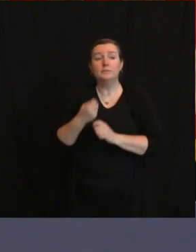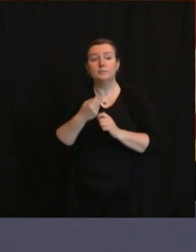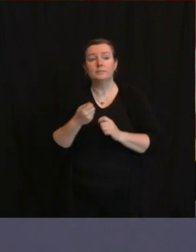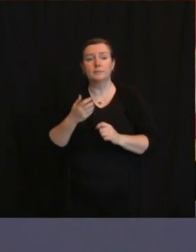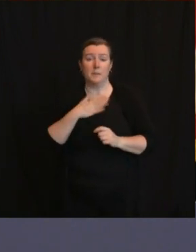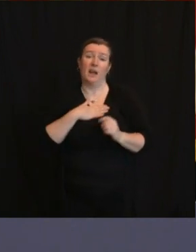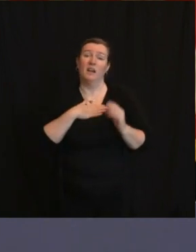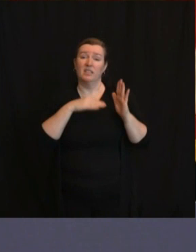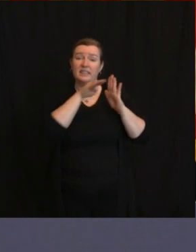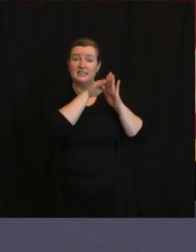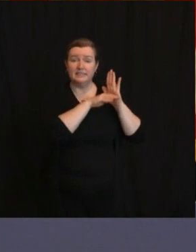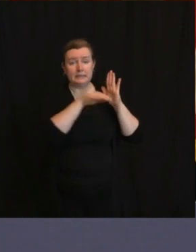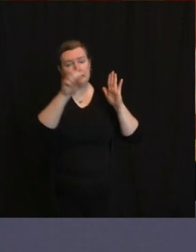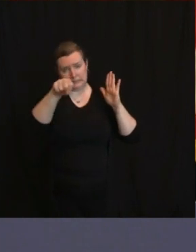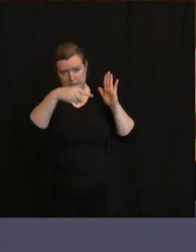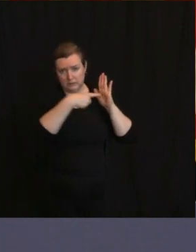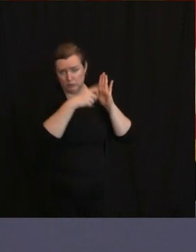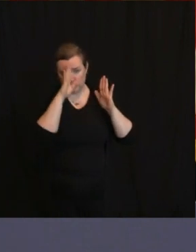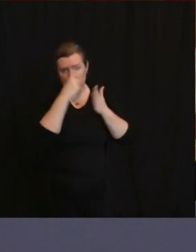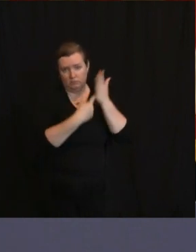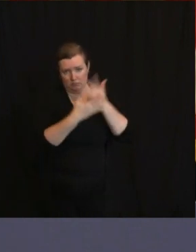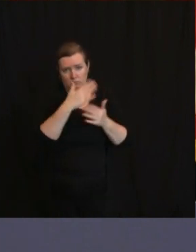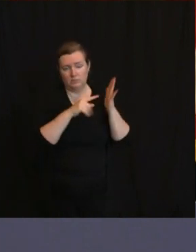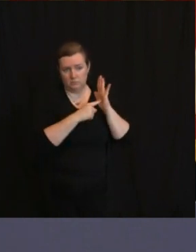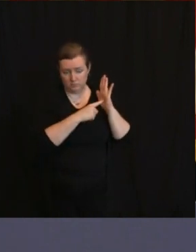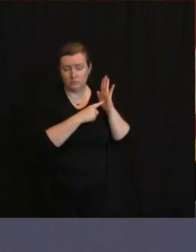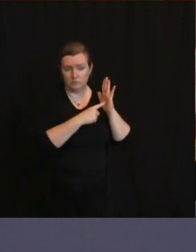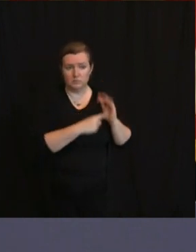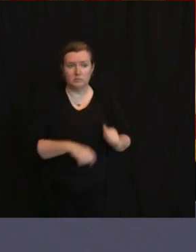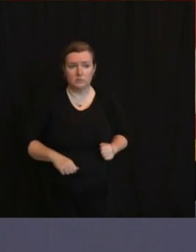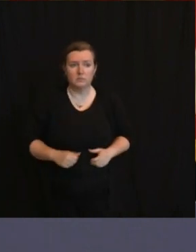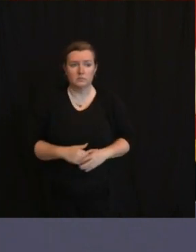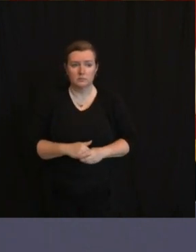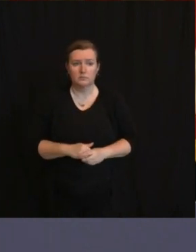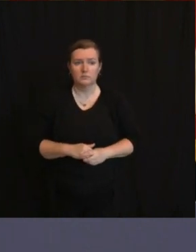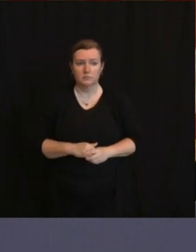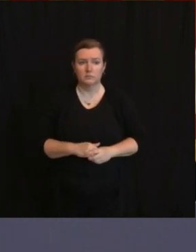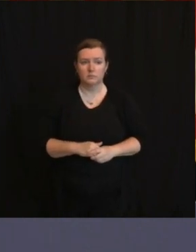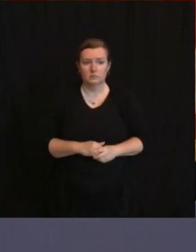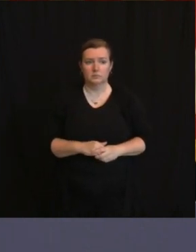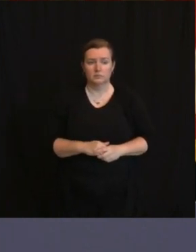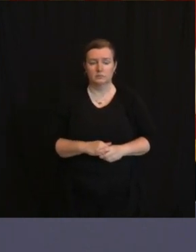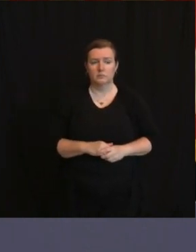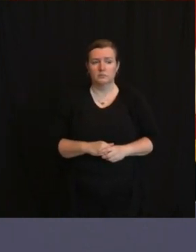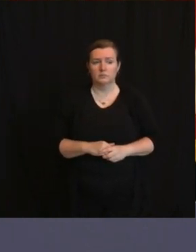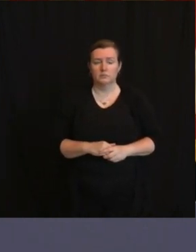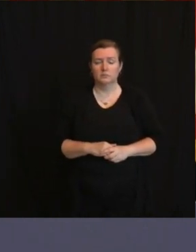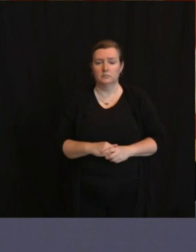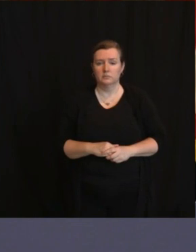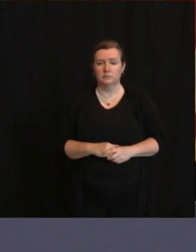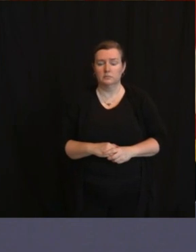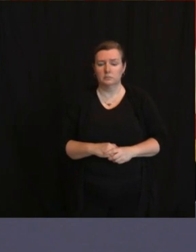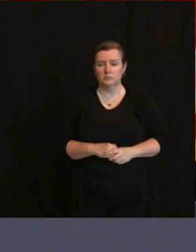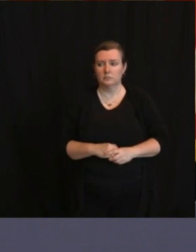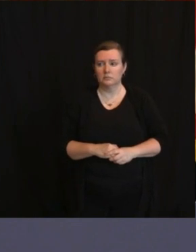I BELIEVE THAT'S TRUE? EITHER WAY, GOLF COURSES IS ON THE LIST. I WOULD INCORPORATE MY ANSWER